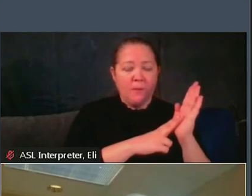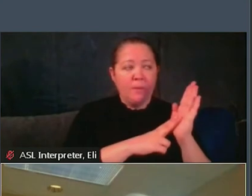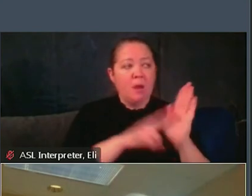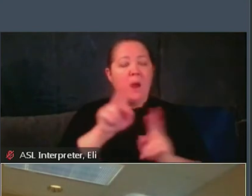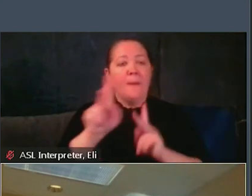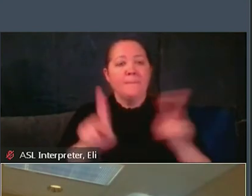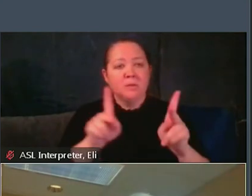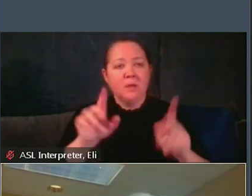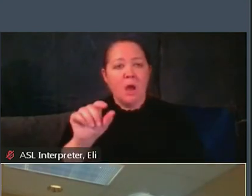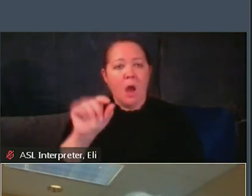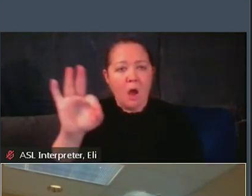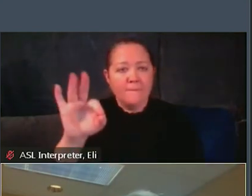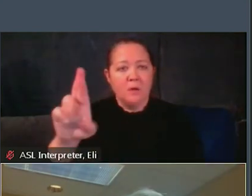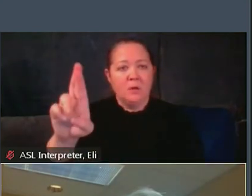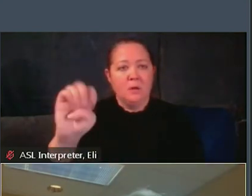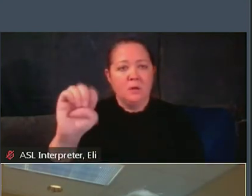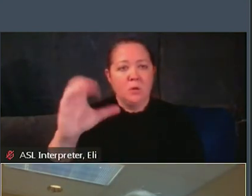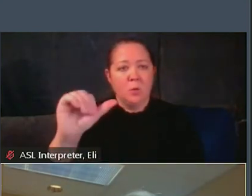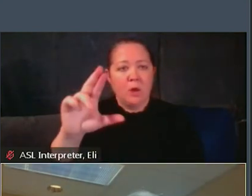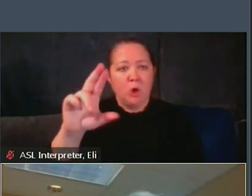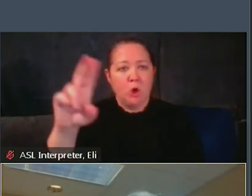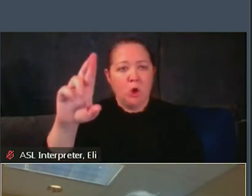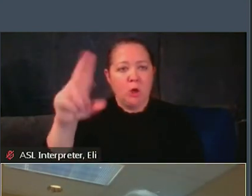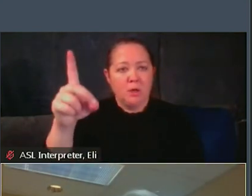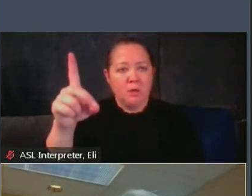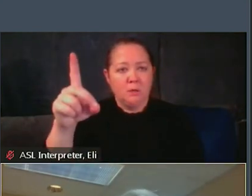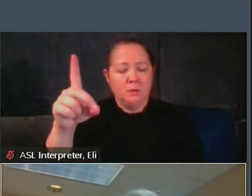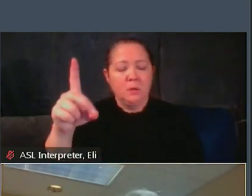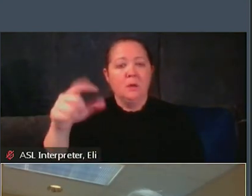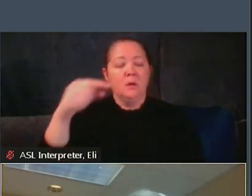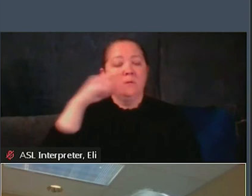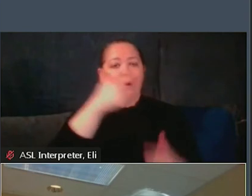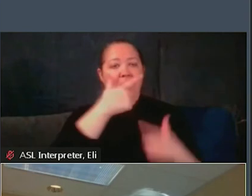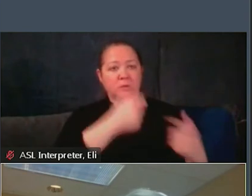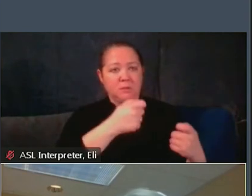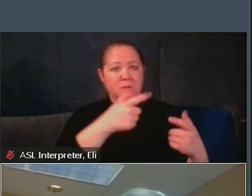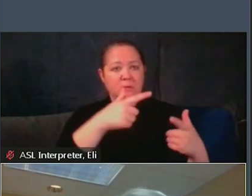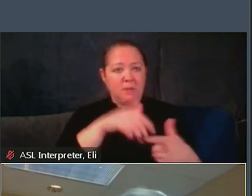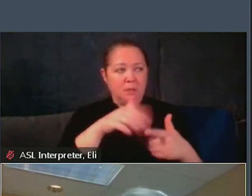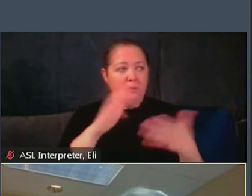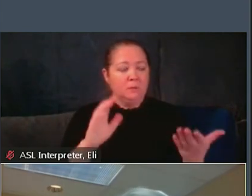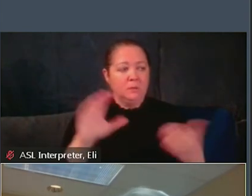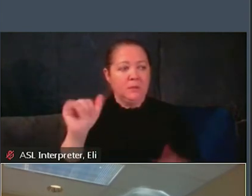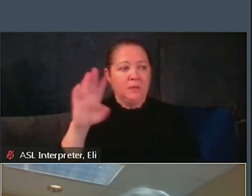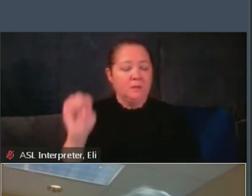to make a record of his interest in the case. Well, there is no mechanism in a mandatory referral case to sign